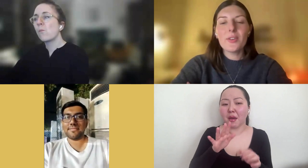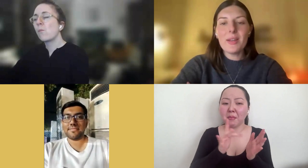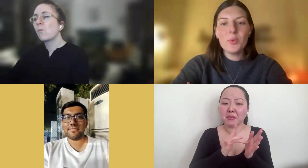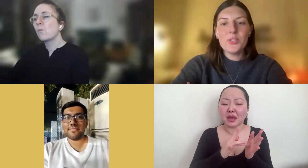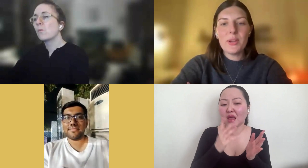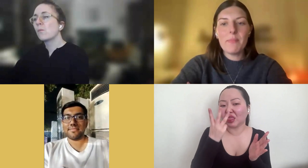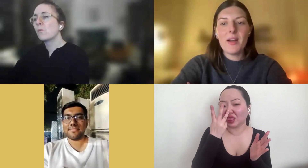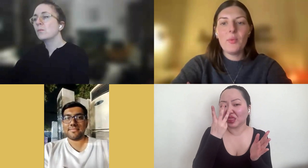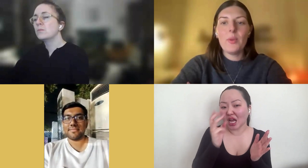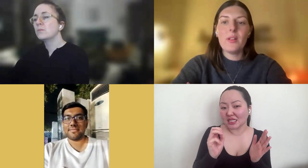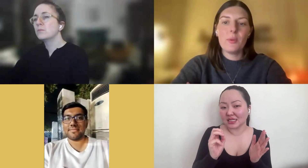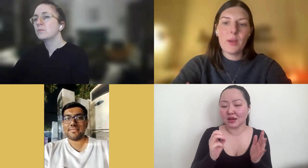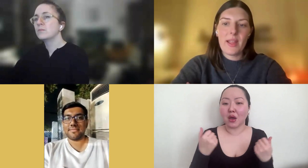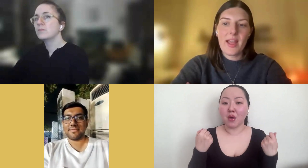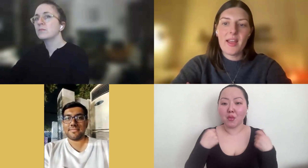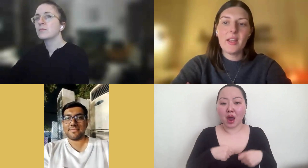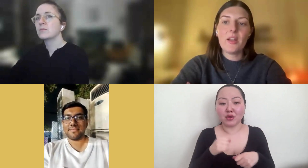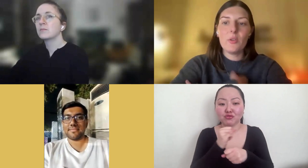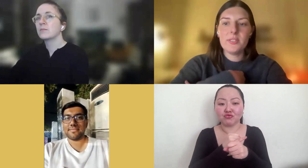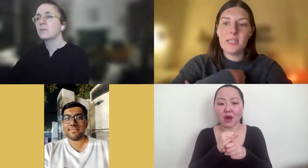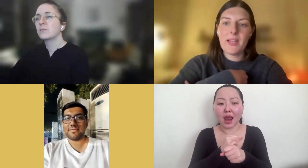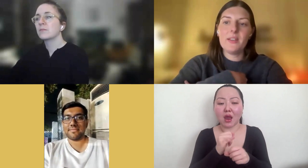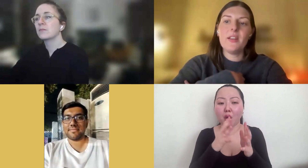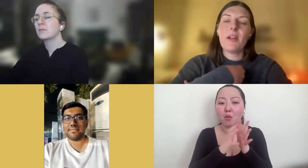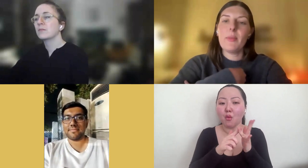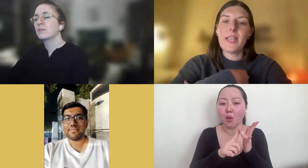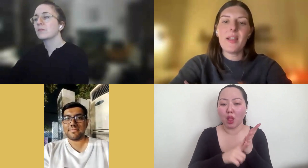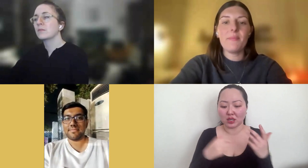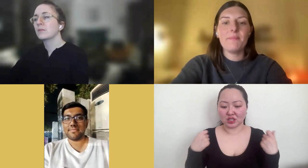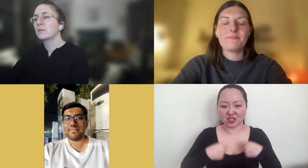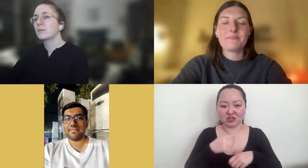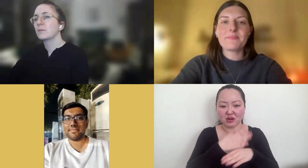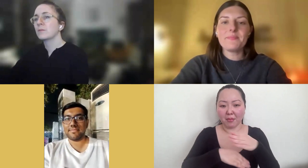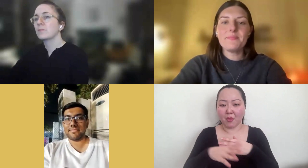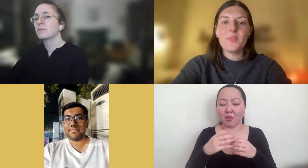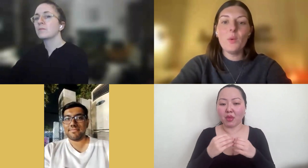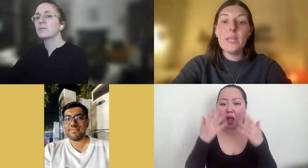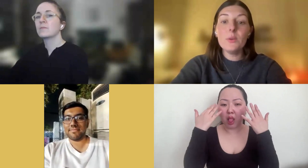wearing a grey wool jumper with long brown hair and a gold D pendant around my neck.